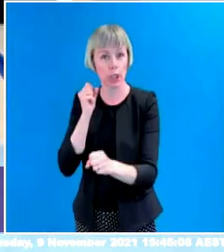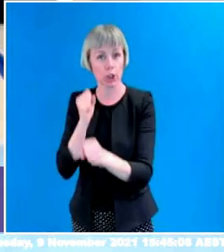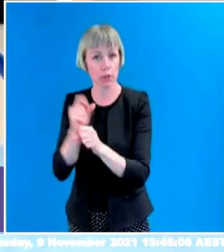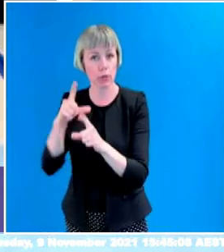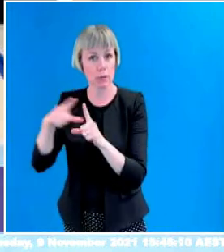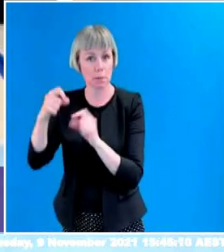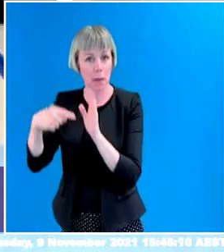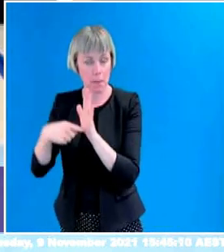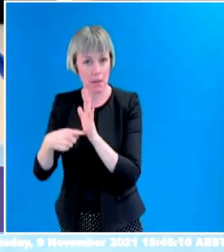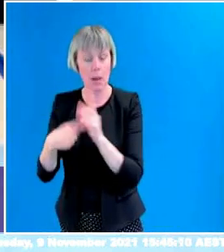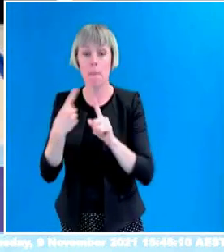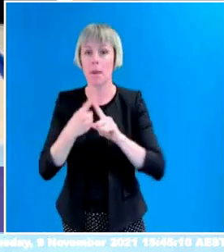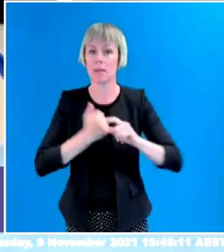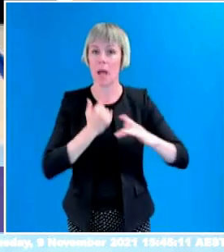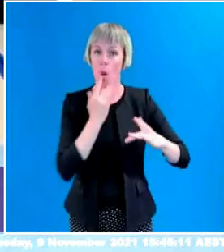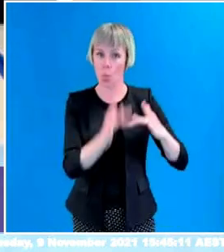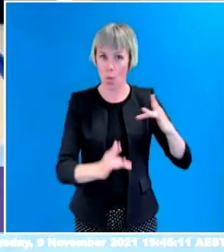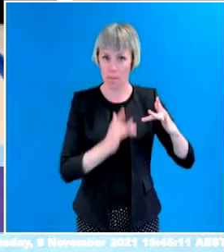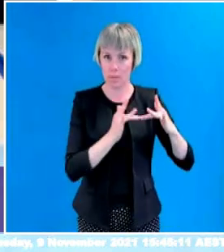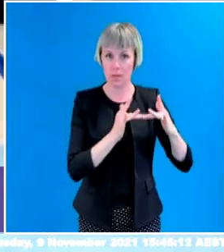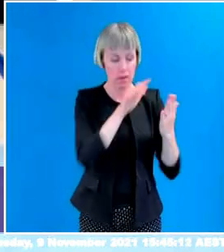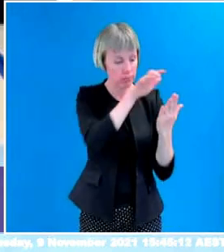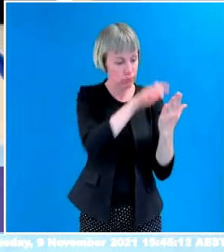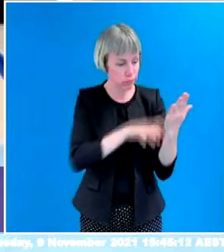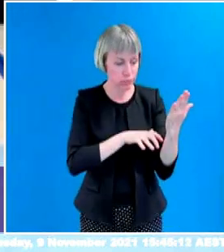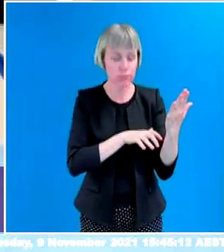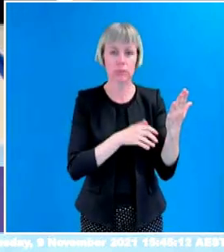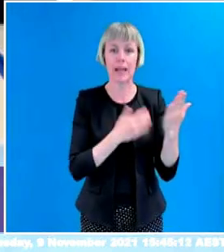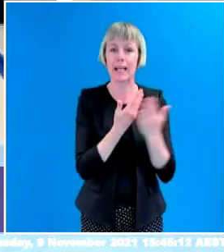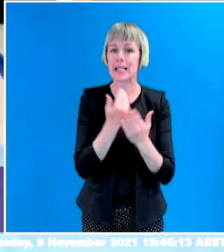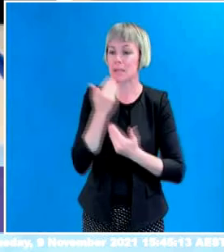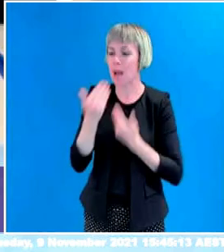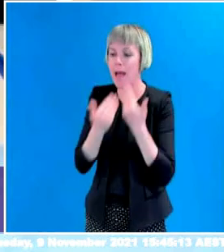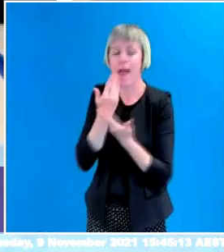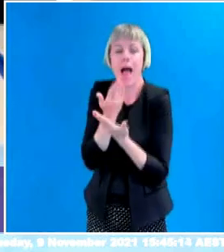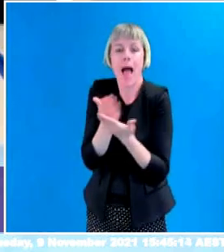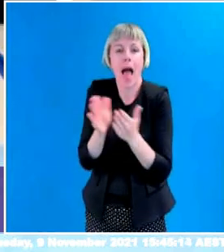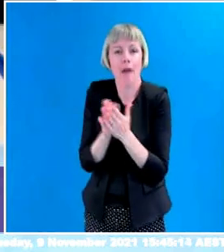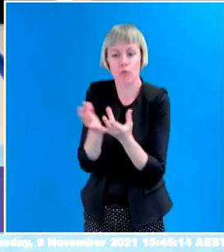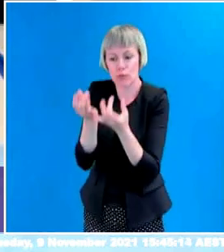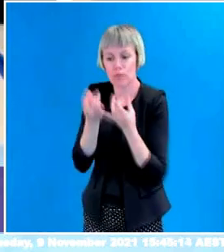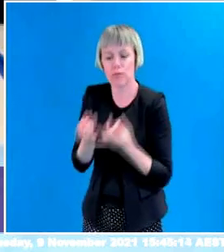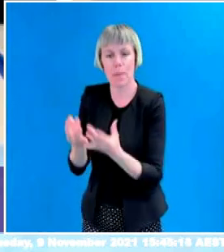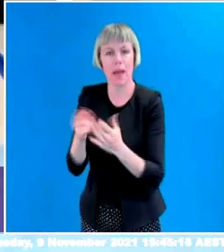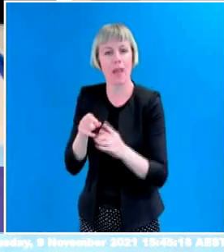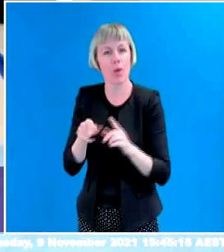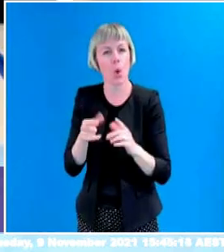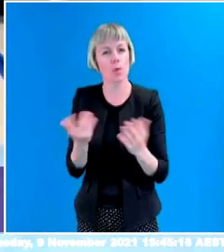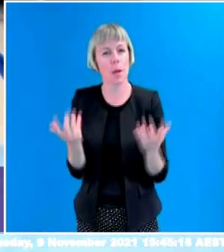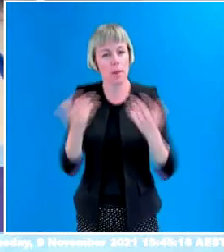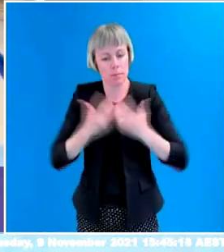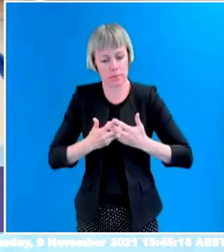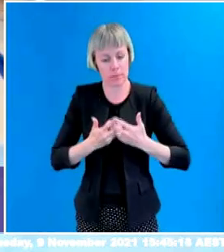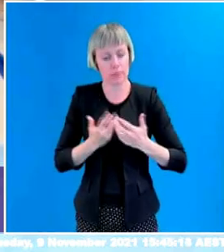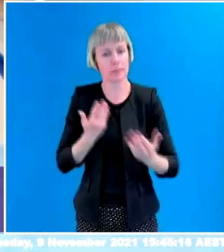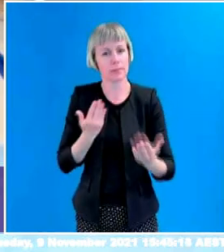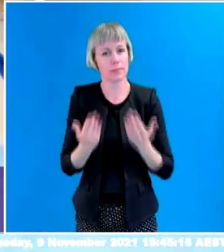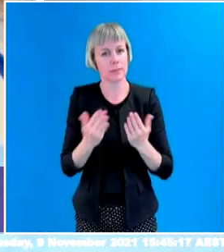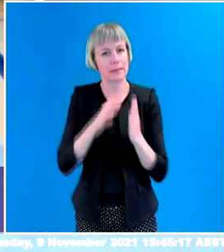website on how to prepare them, and every now and then, more on an ad hoc basis I'd say, we assist departments